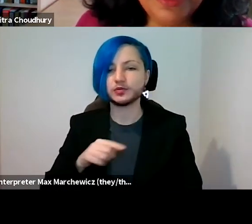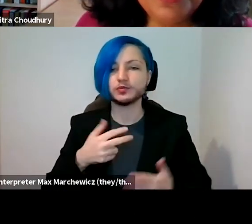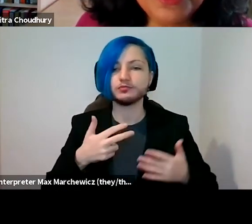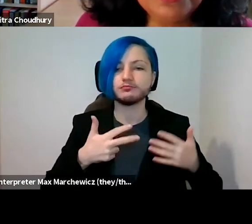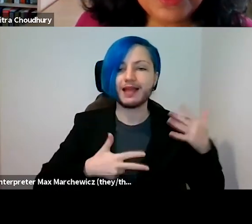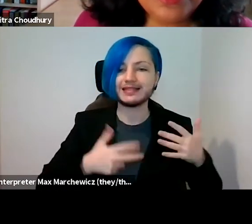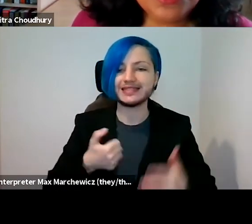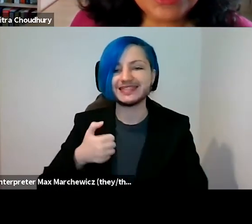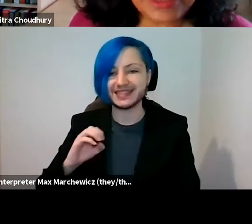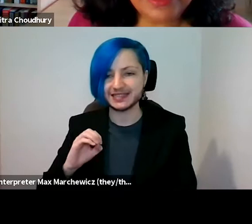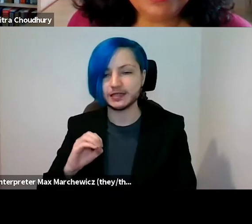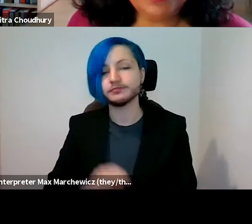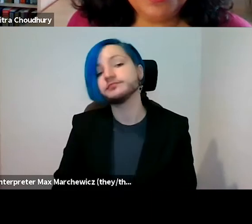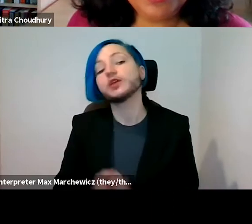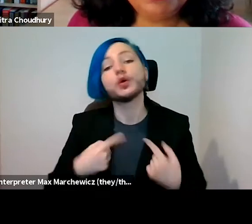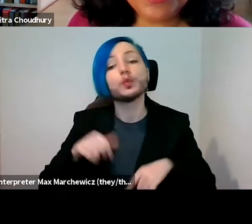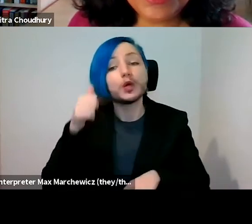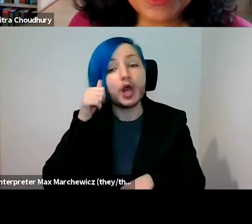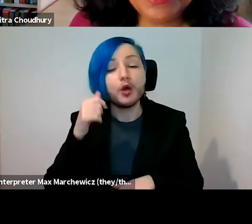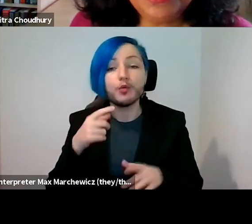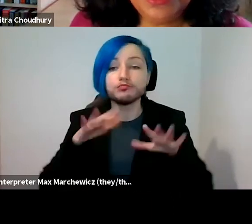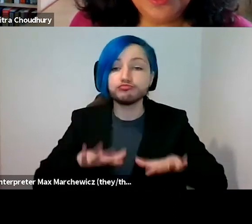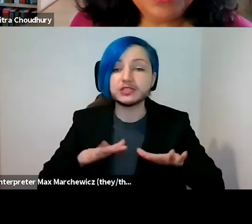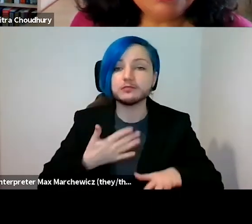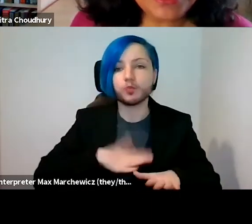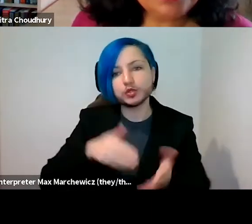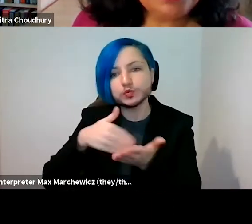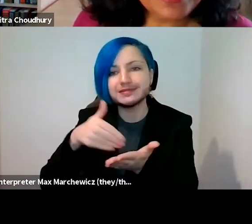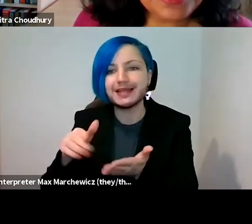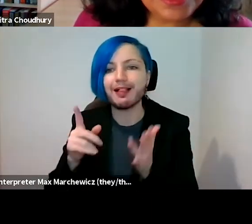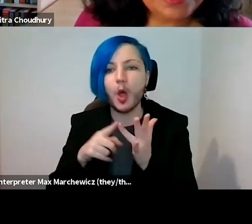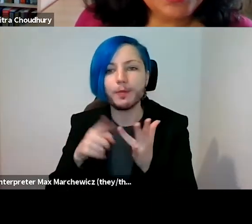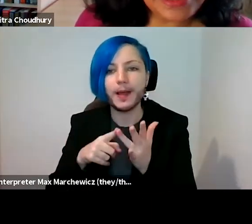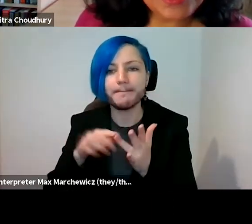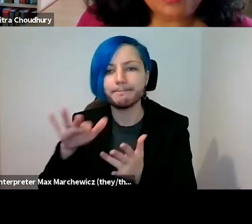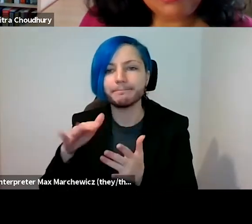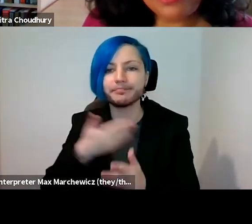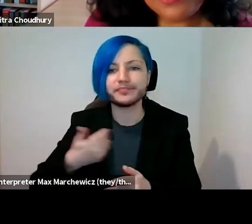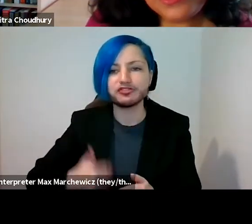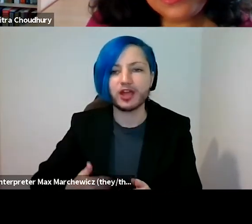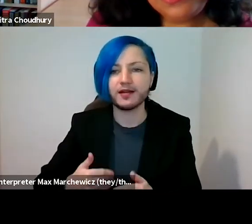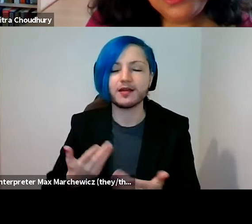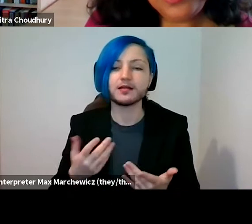while Britain was keen to sell opium in China, opium dens were fast catching on in London,